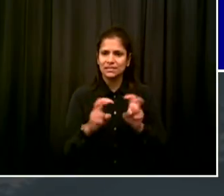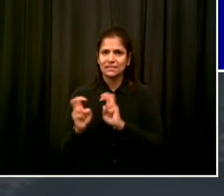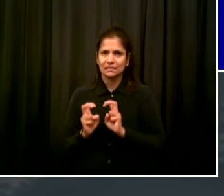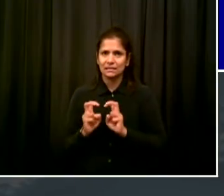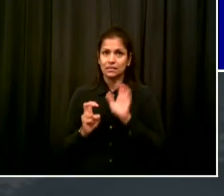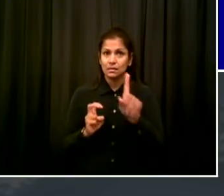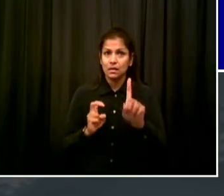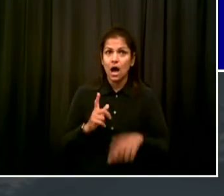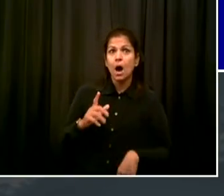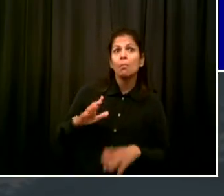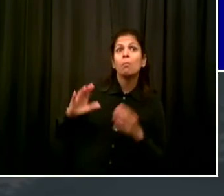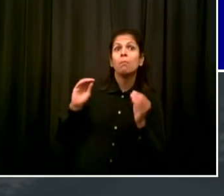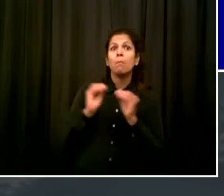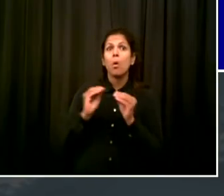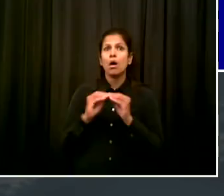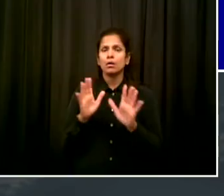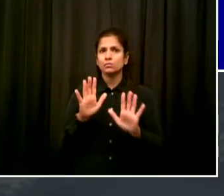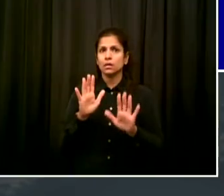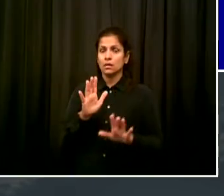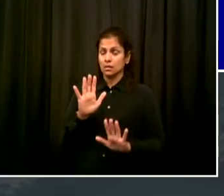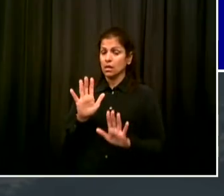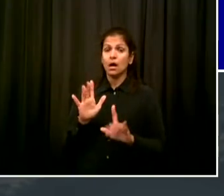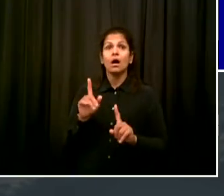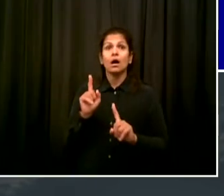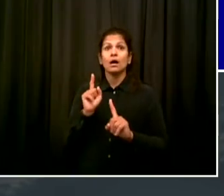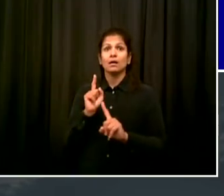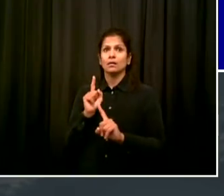HIGH RISK . MUSEUMS, NOT YE,T MLALS, NOT